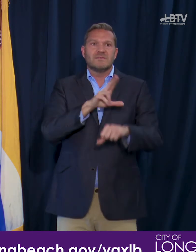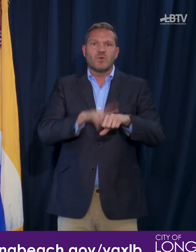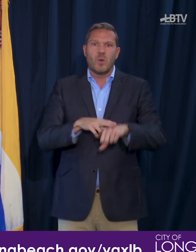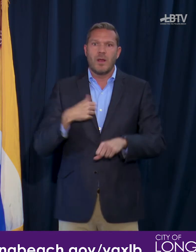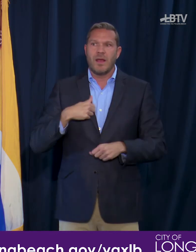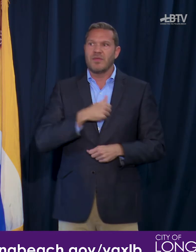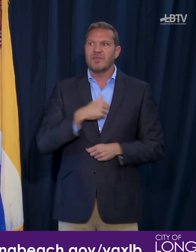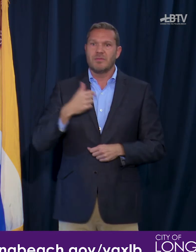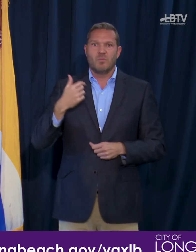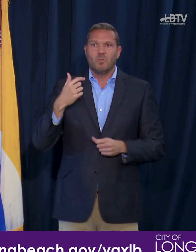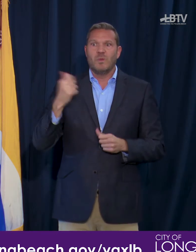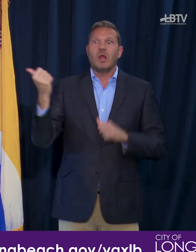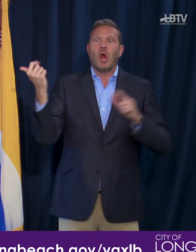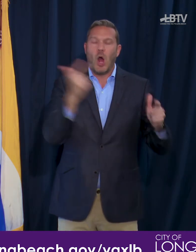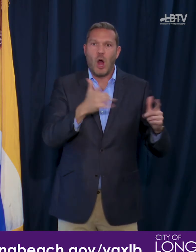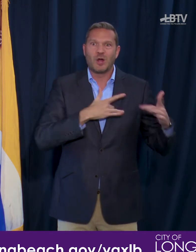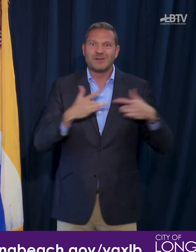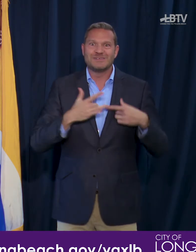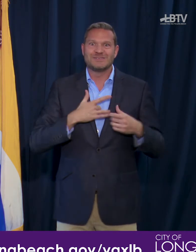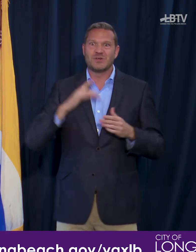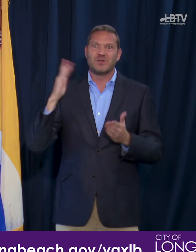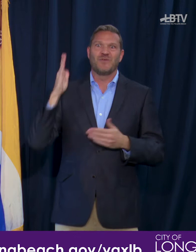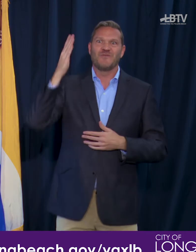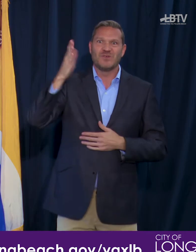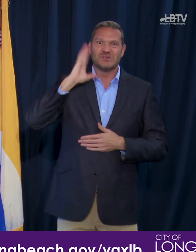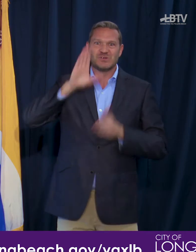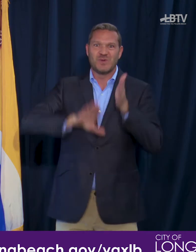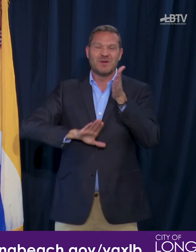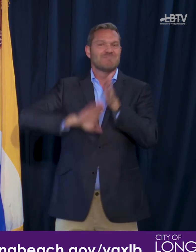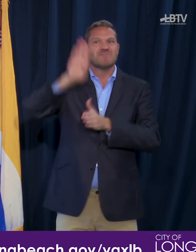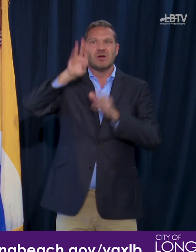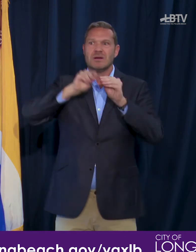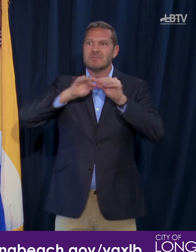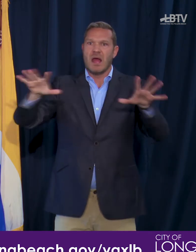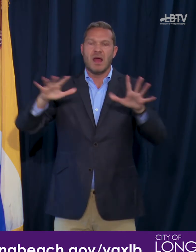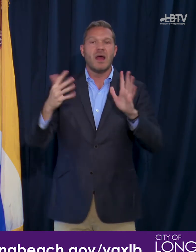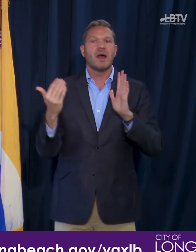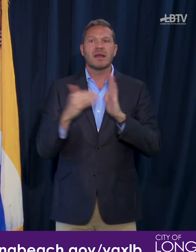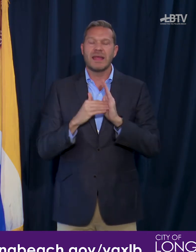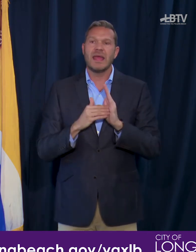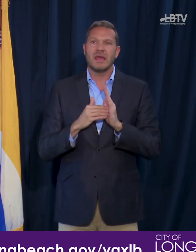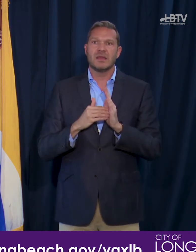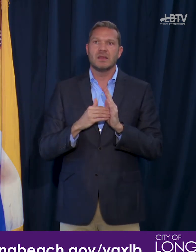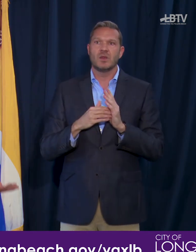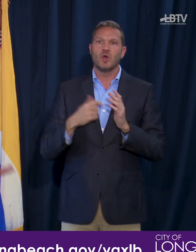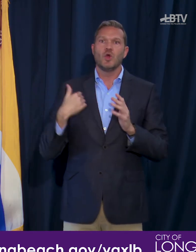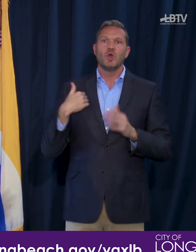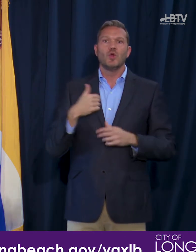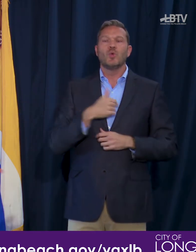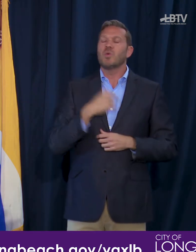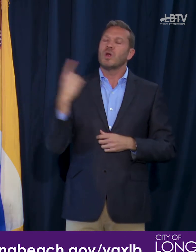I mean a surge and its impact we're all consistently worried about all the time.